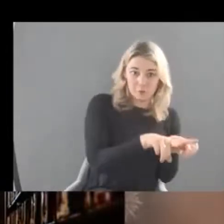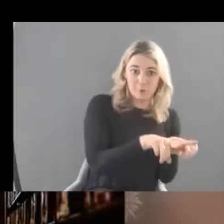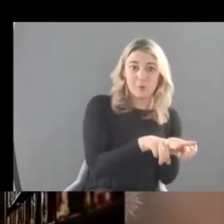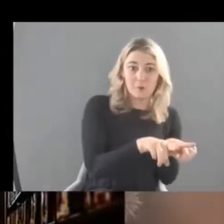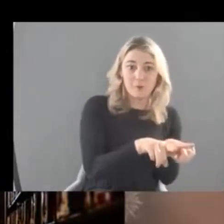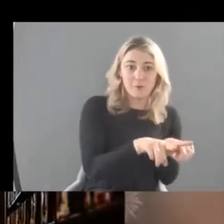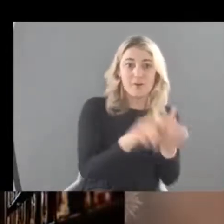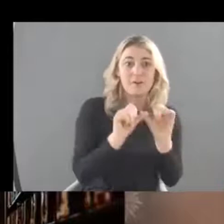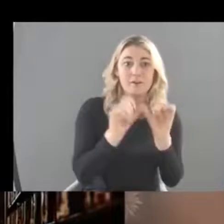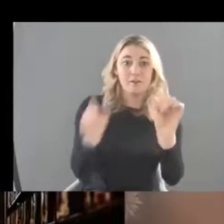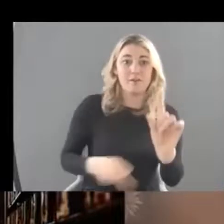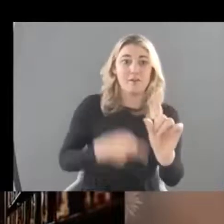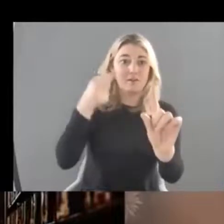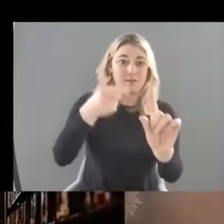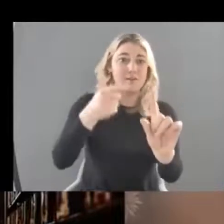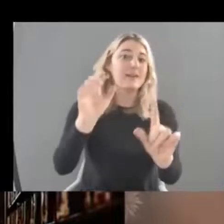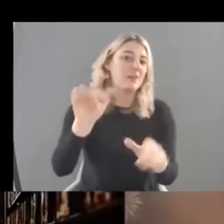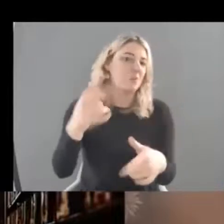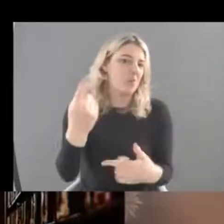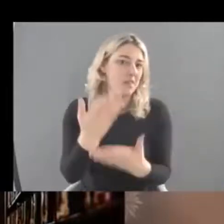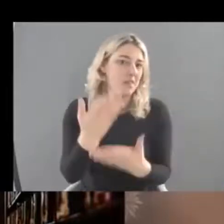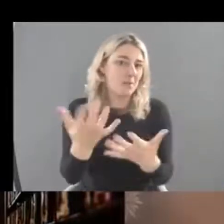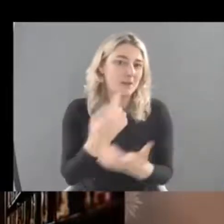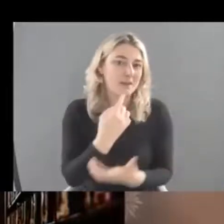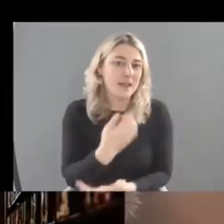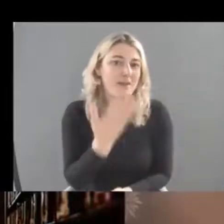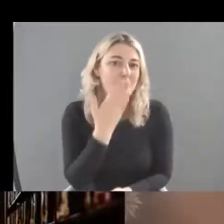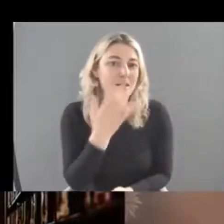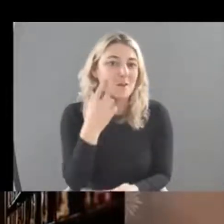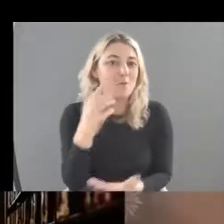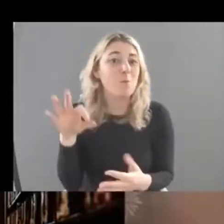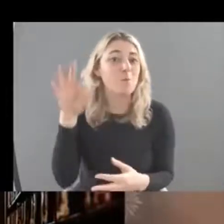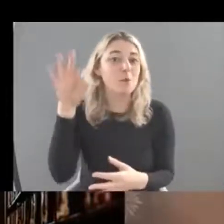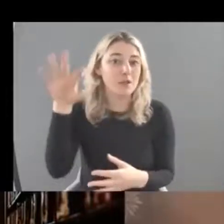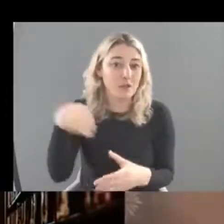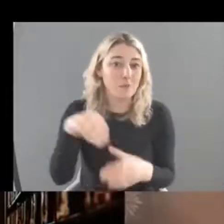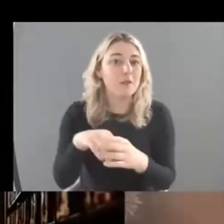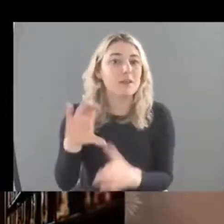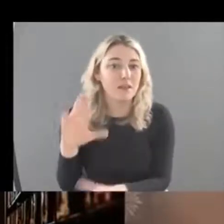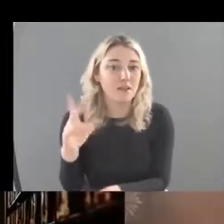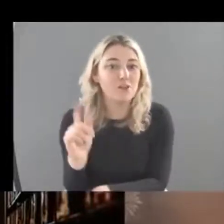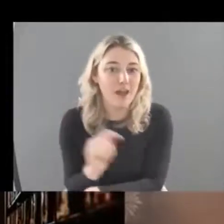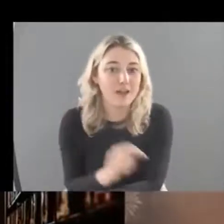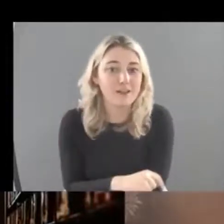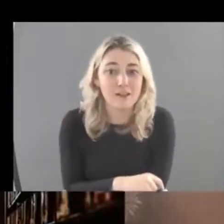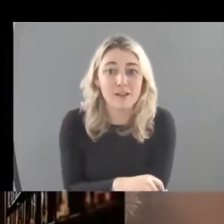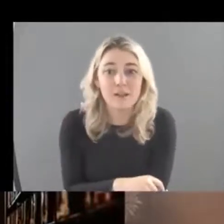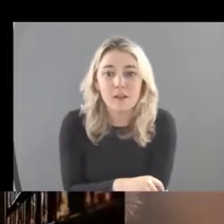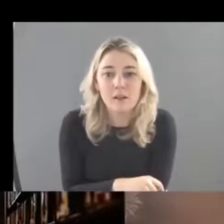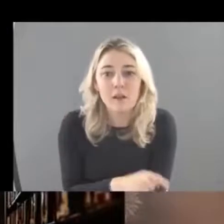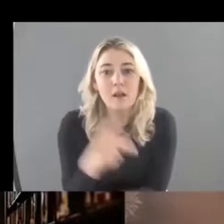So that's just one thing I wanted to share. Thank you for bringing that up in the chat. There's a question that has come up and